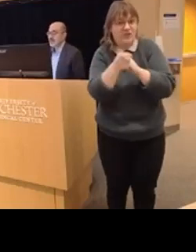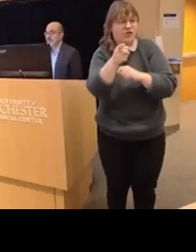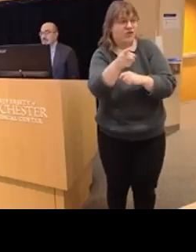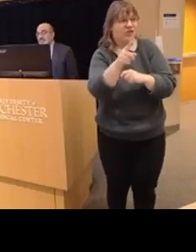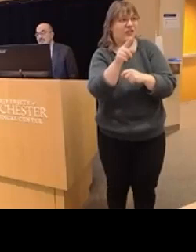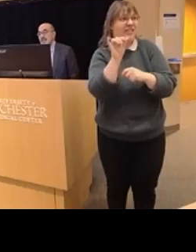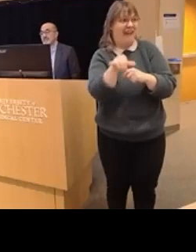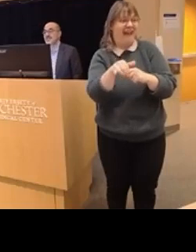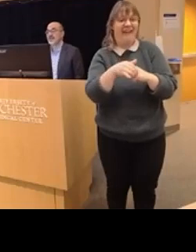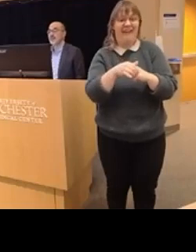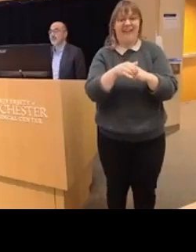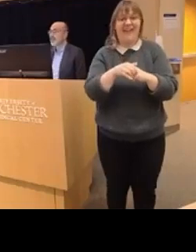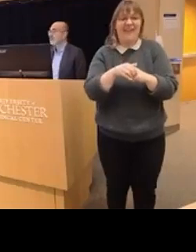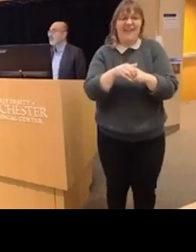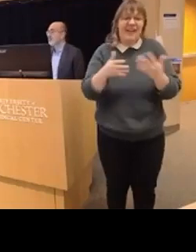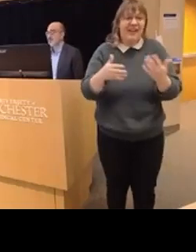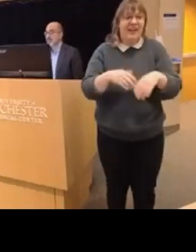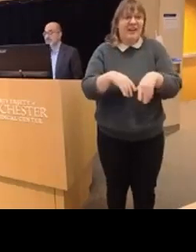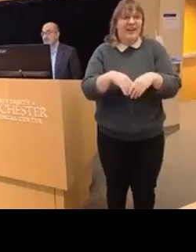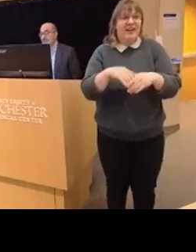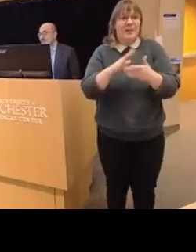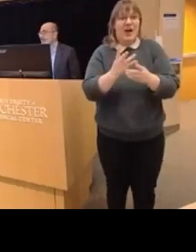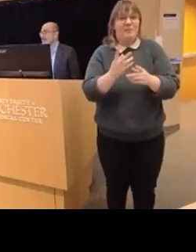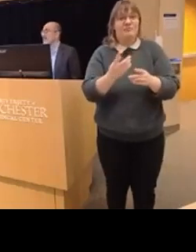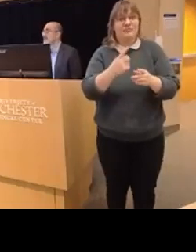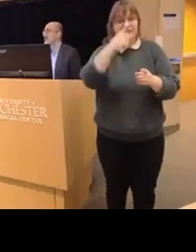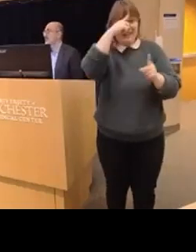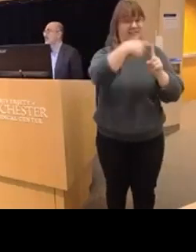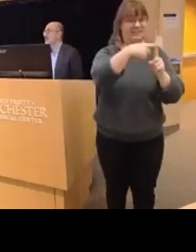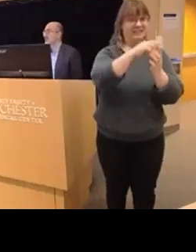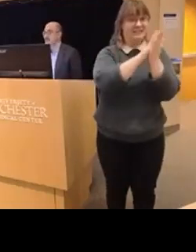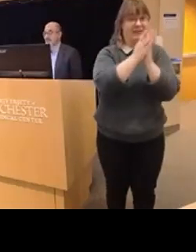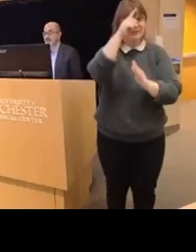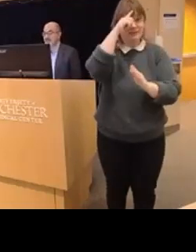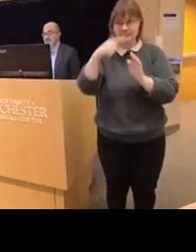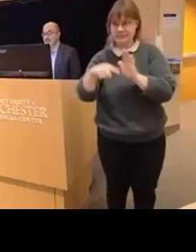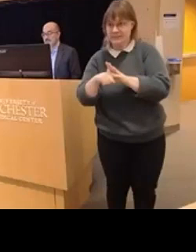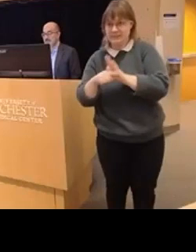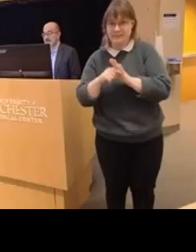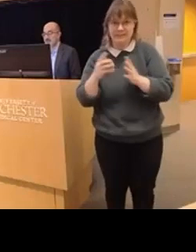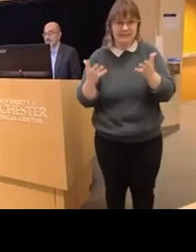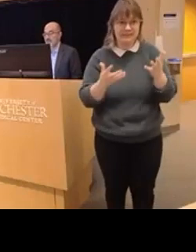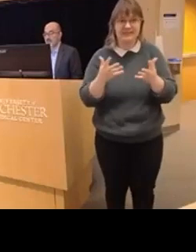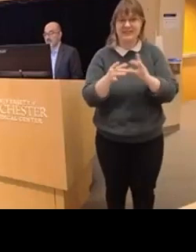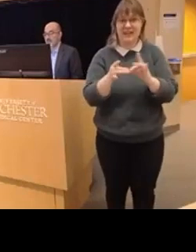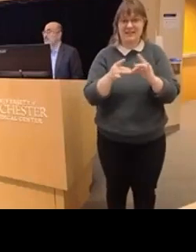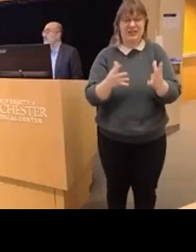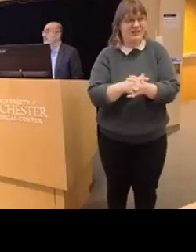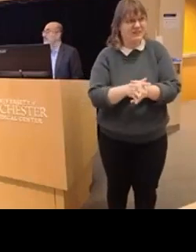uh the glass uh half full to kind of a glass half empty type of uh message so um that's how public